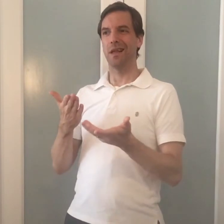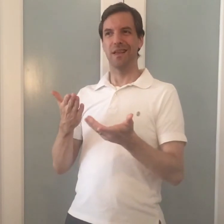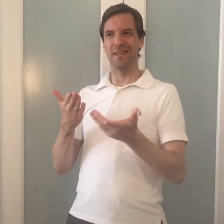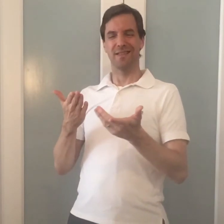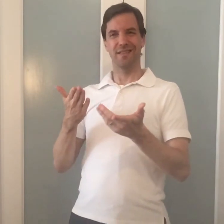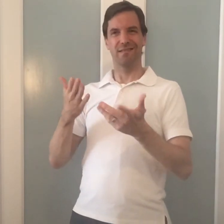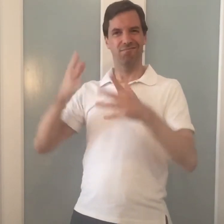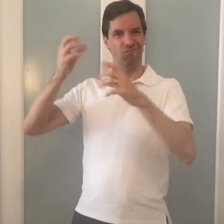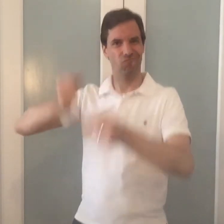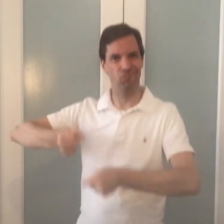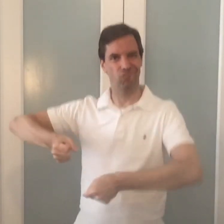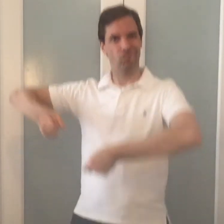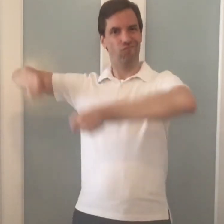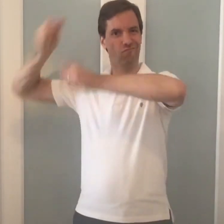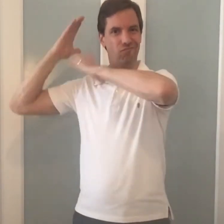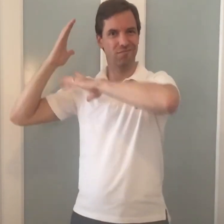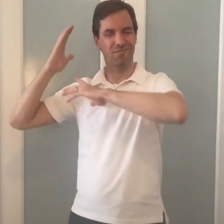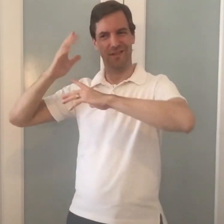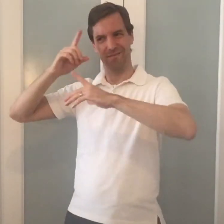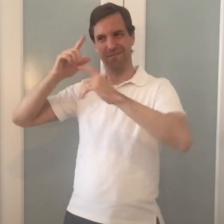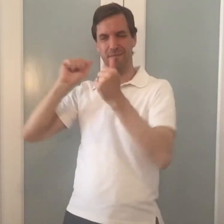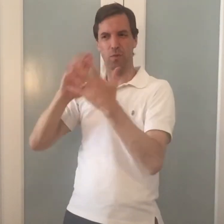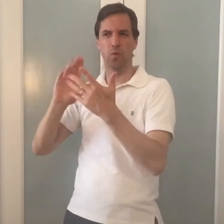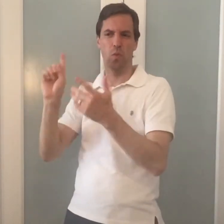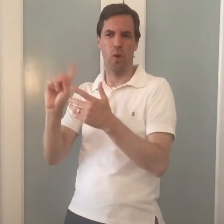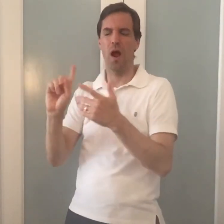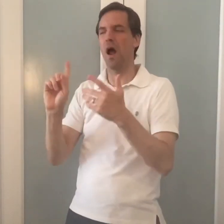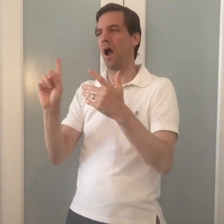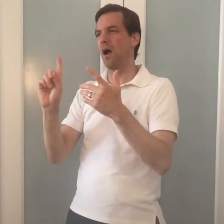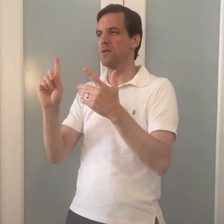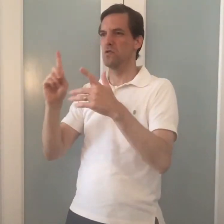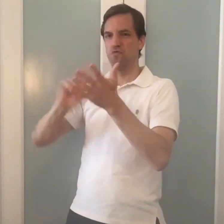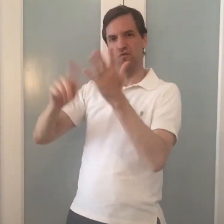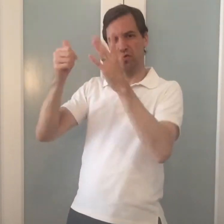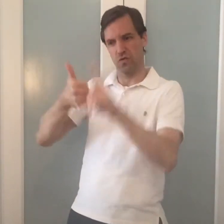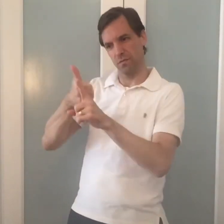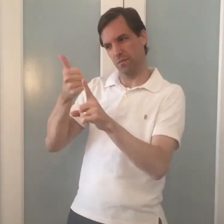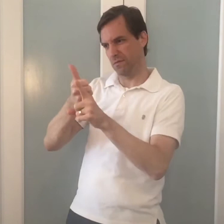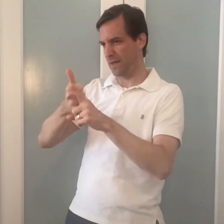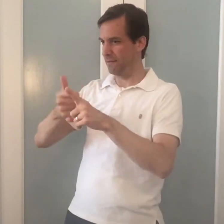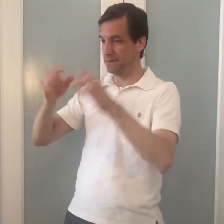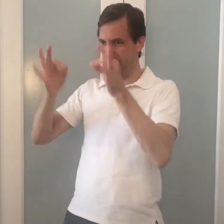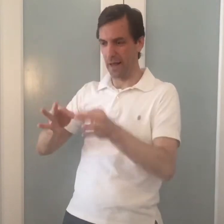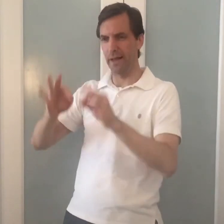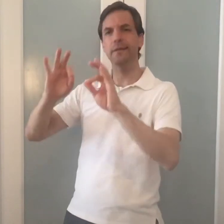What I'm proposing is that we get rid of this approach where the researcher gets to